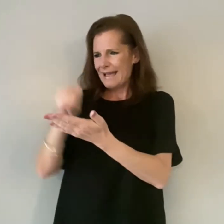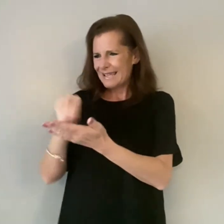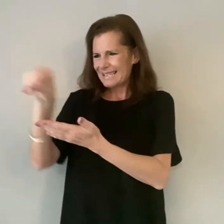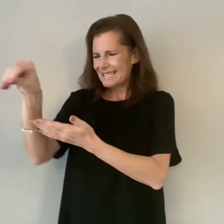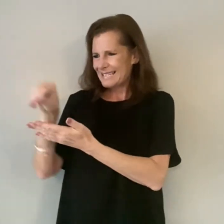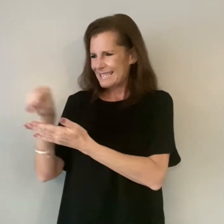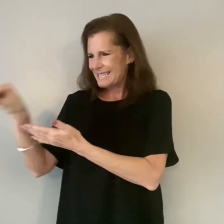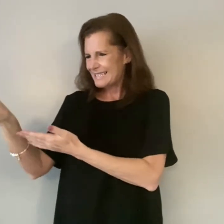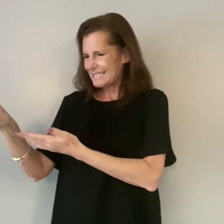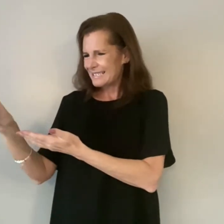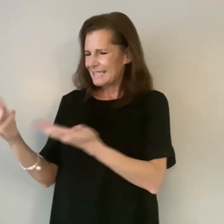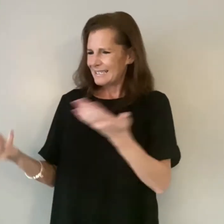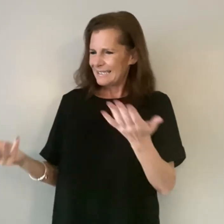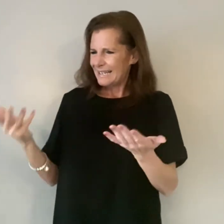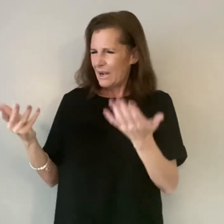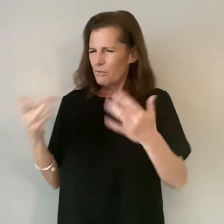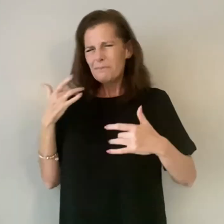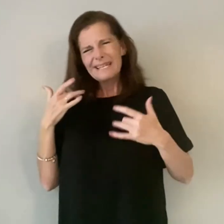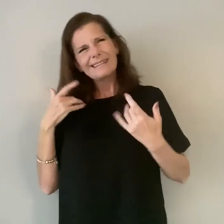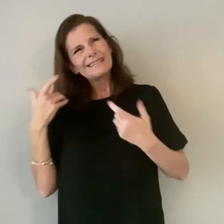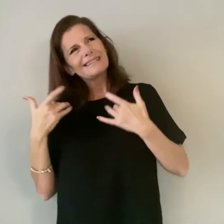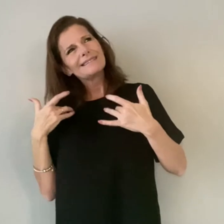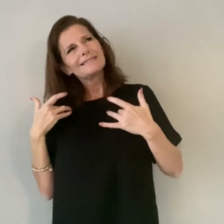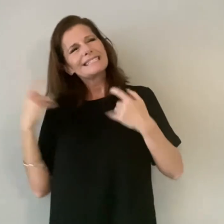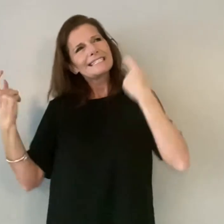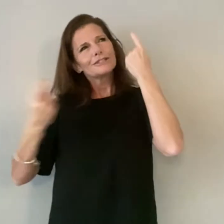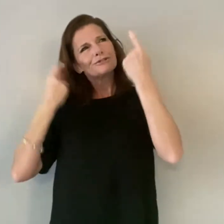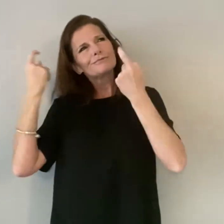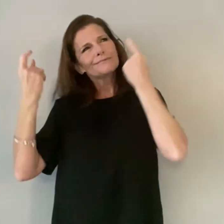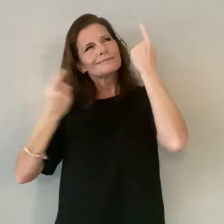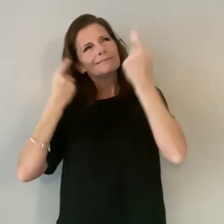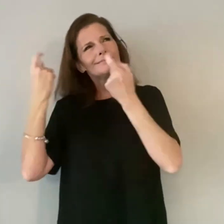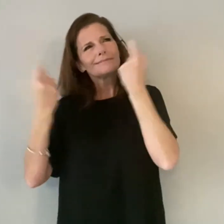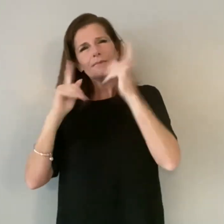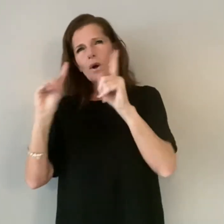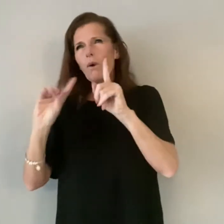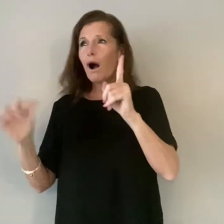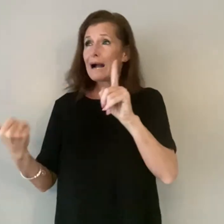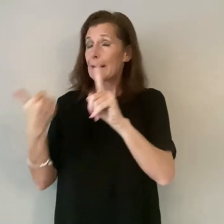are recompensed and paid positions. I'd be really interested in what the impact could be